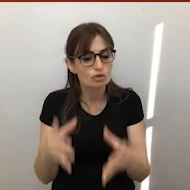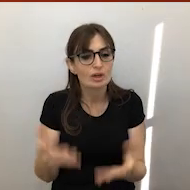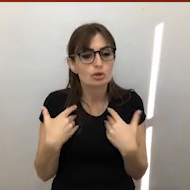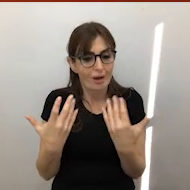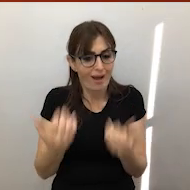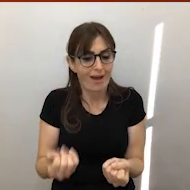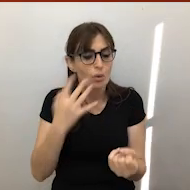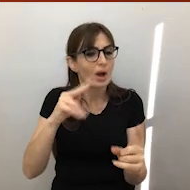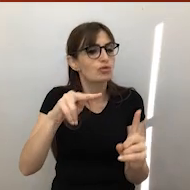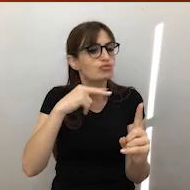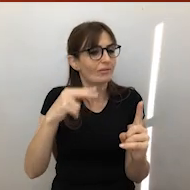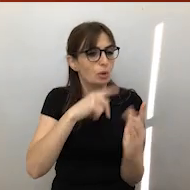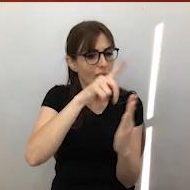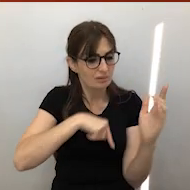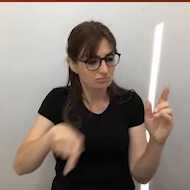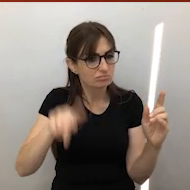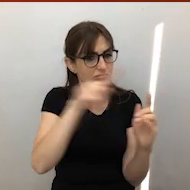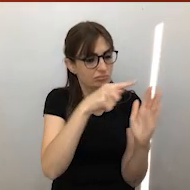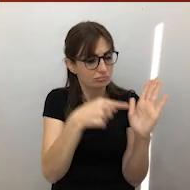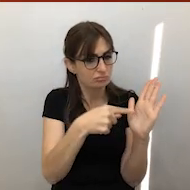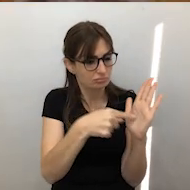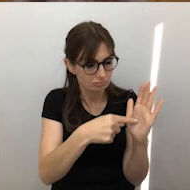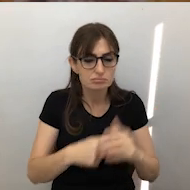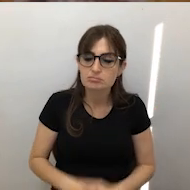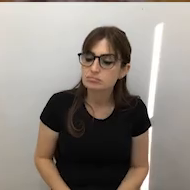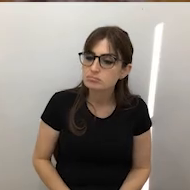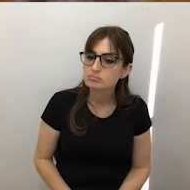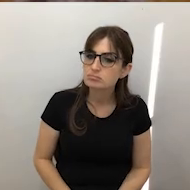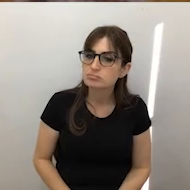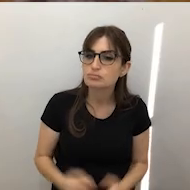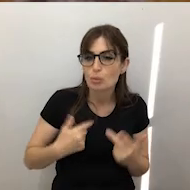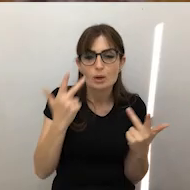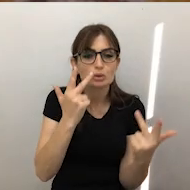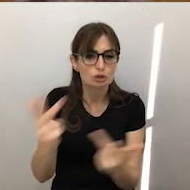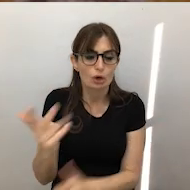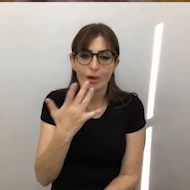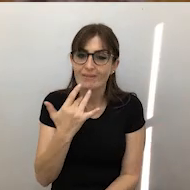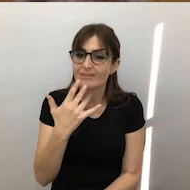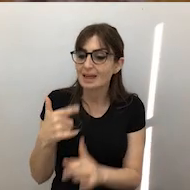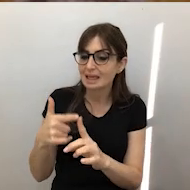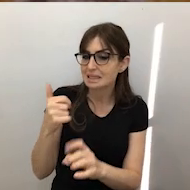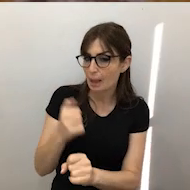should consider when reviewing a balance sheet. We'll be referring to an example income statement